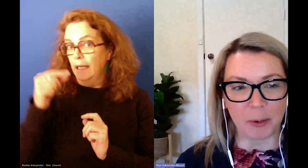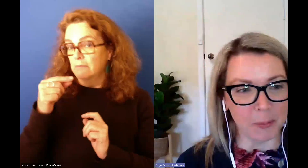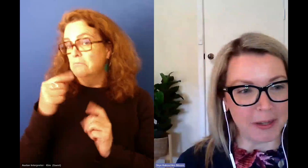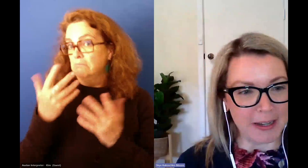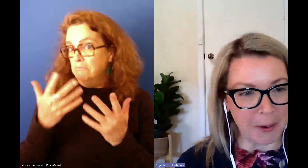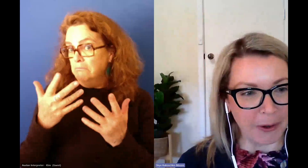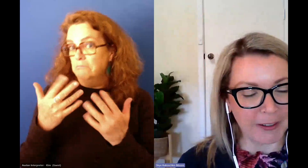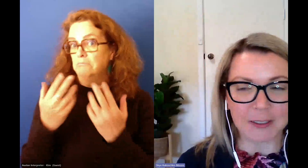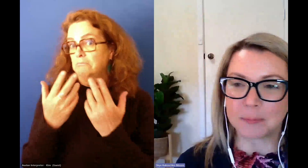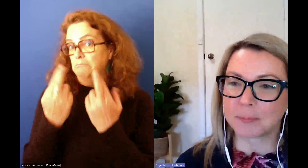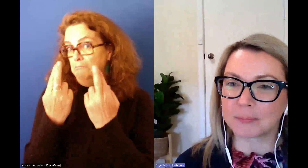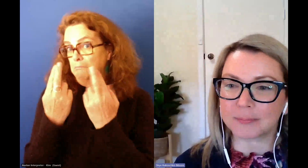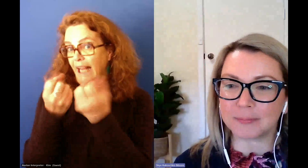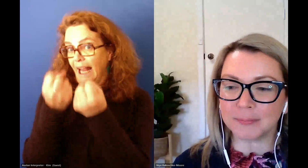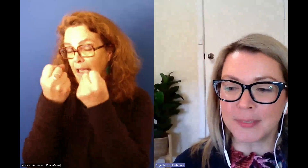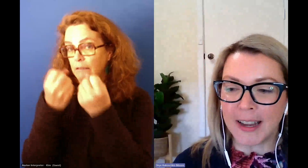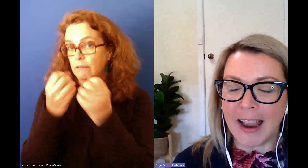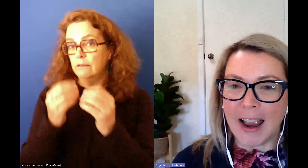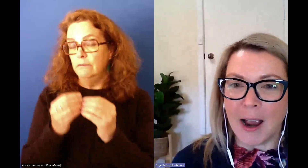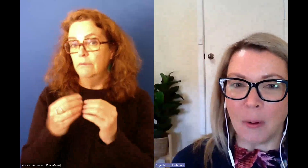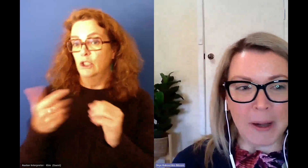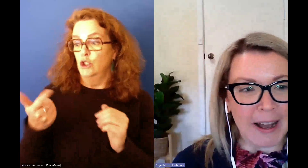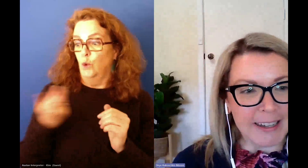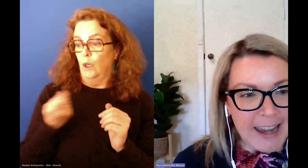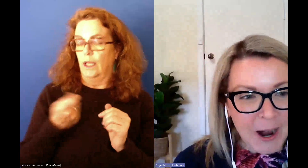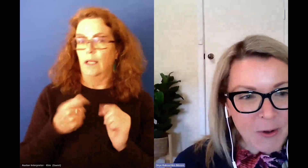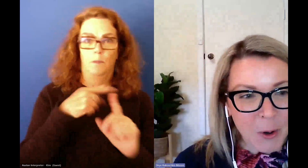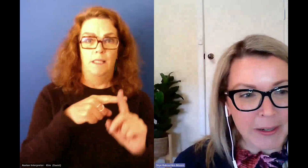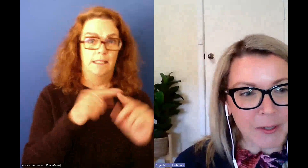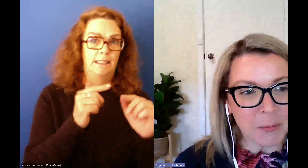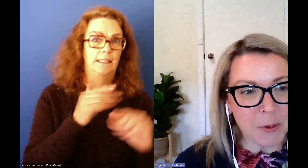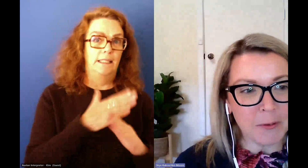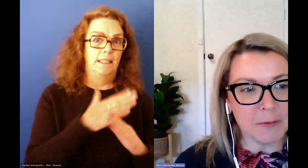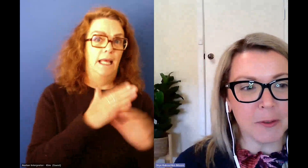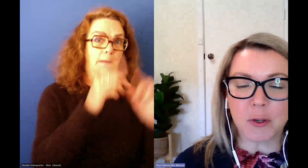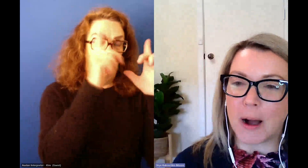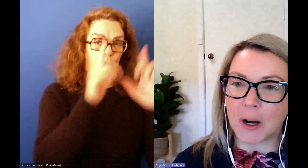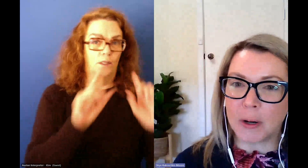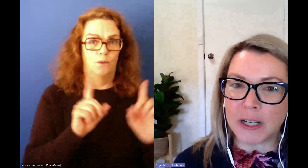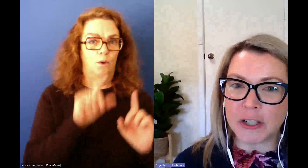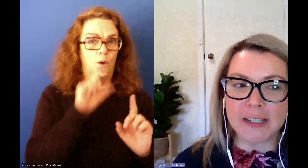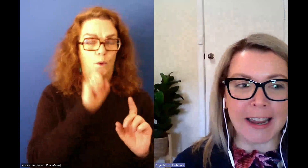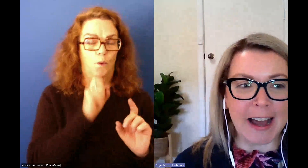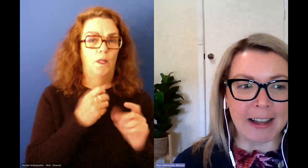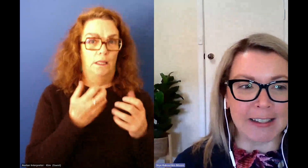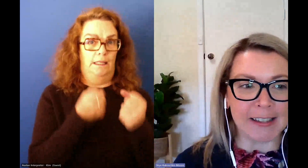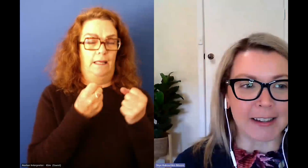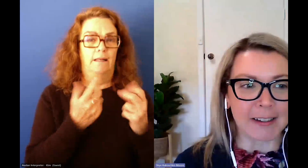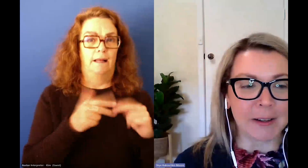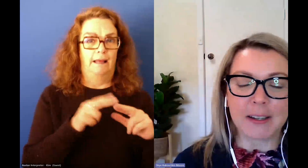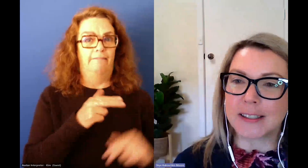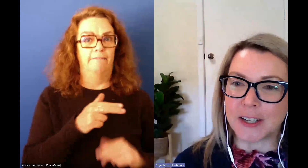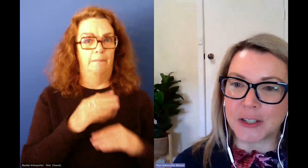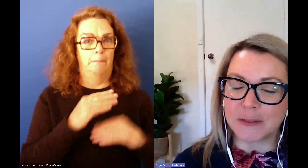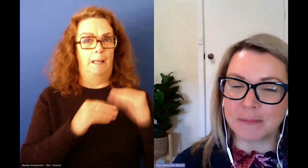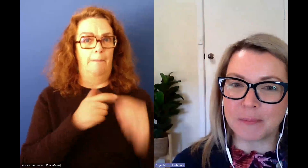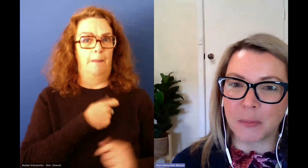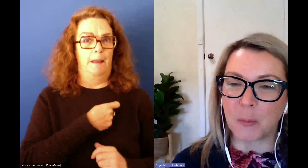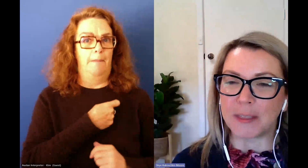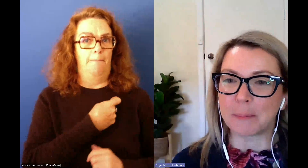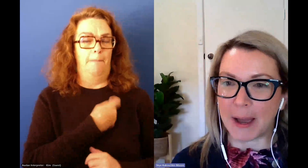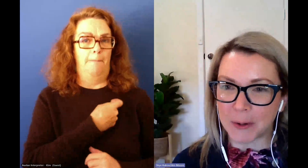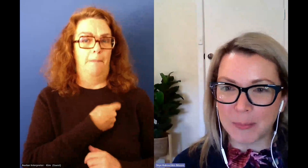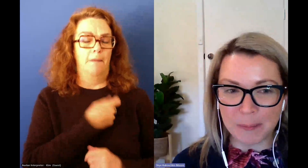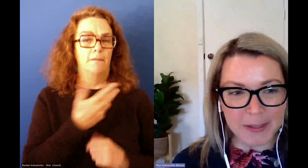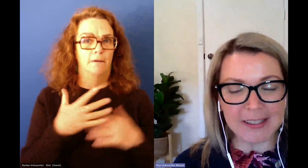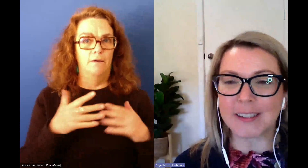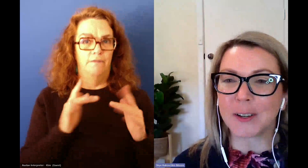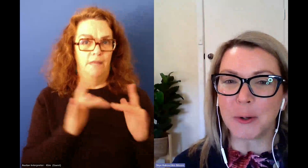Employment Network. We are now going to move to our question and answer session with panel members